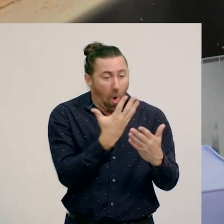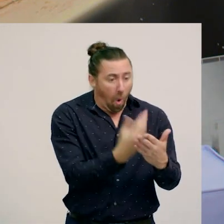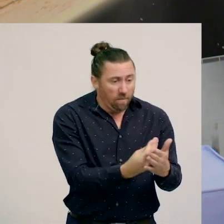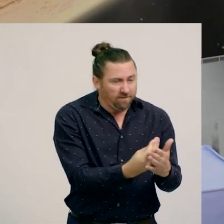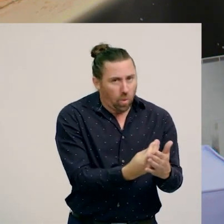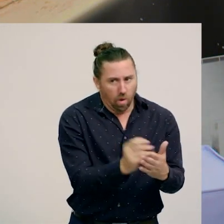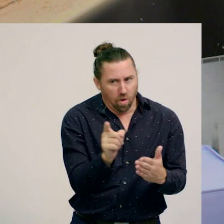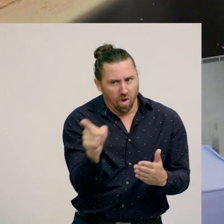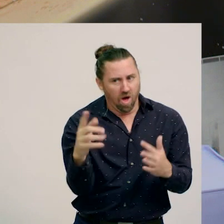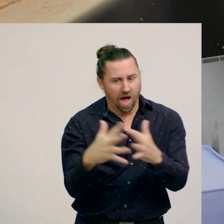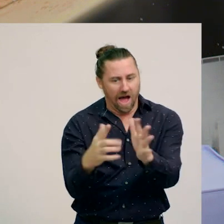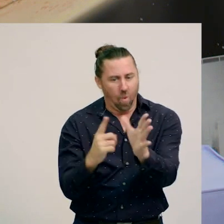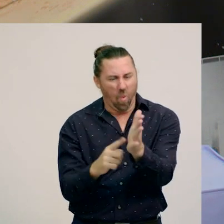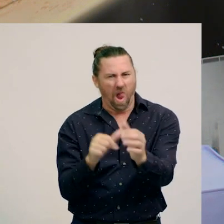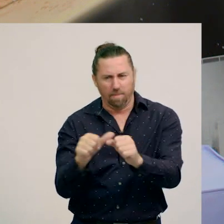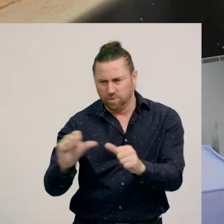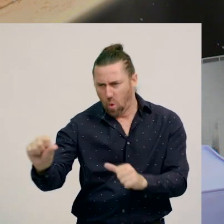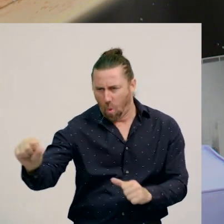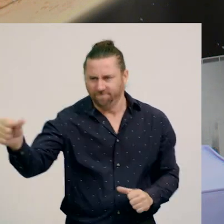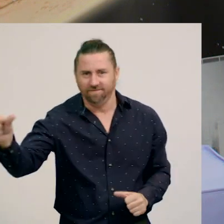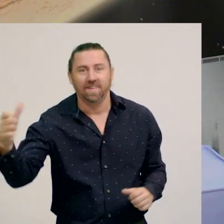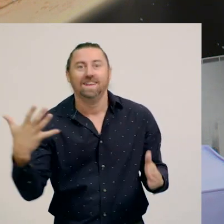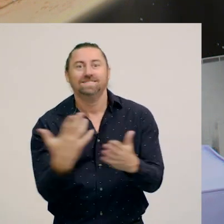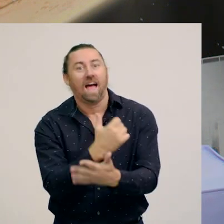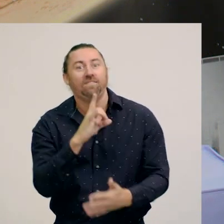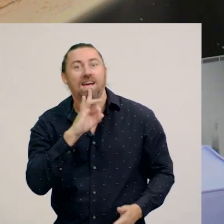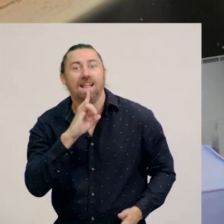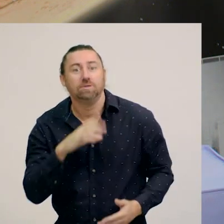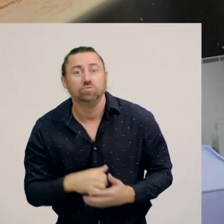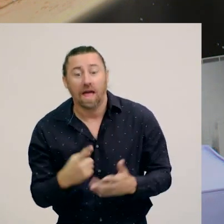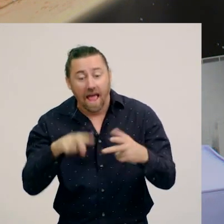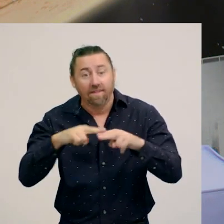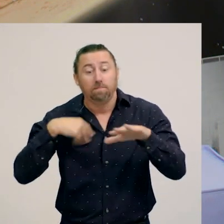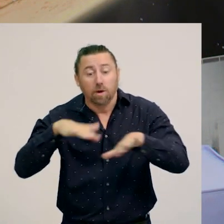That way, you can save electricity, and if my kids are watching,